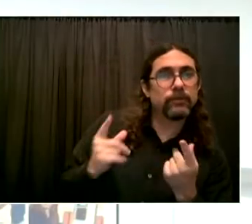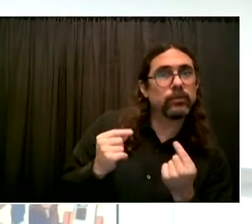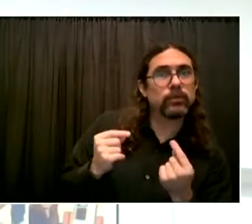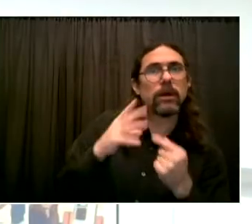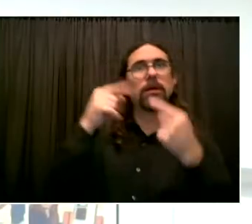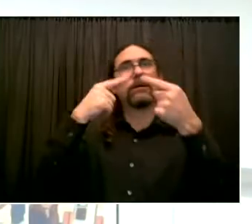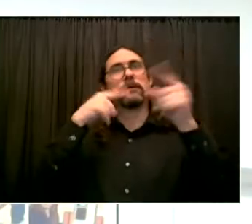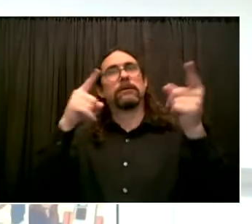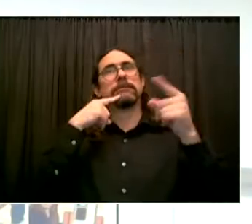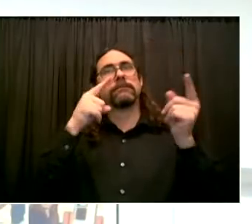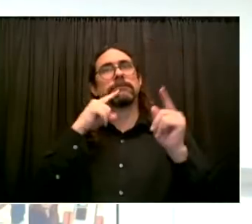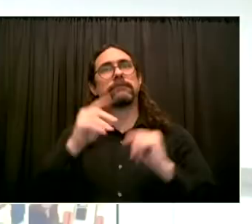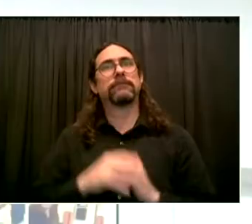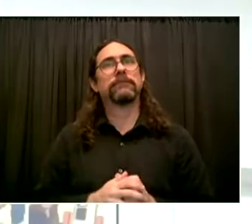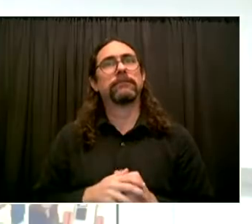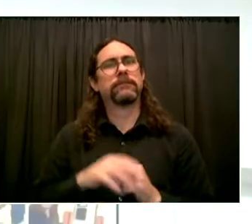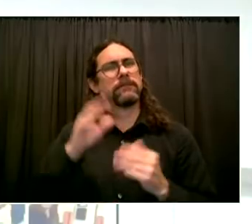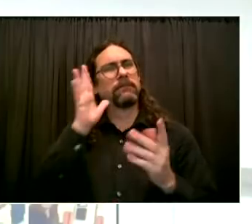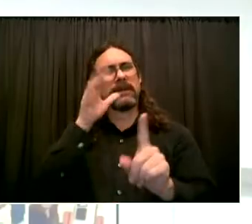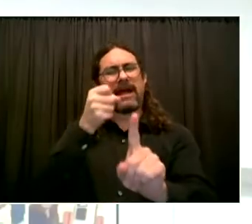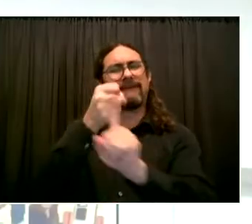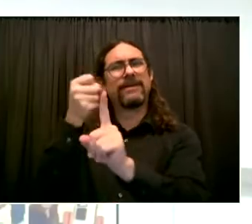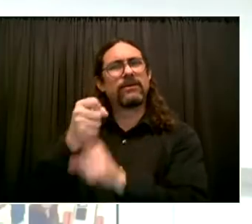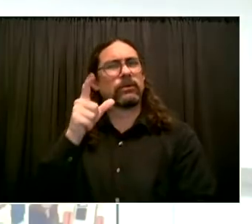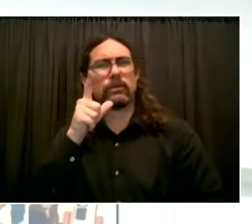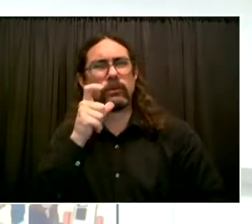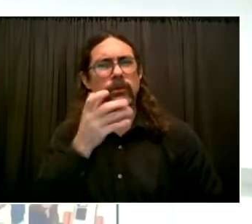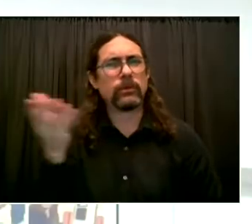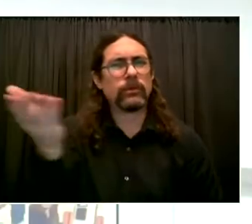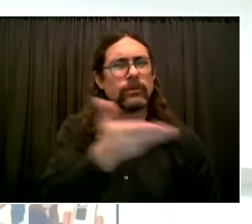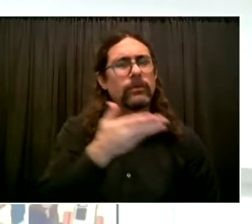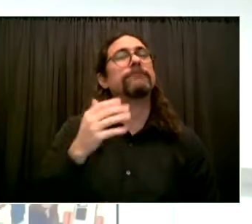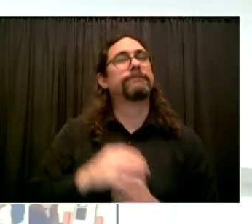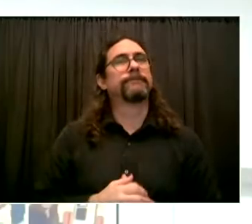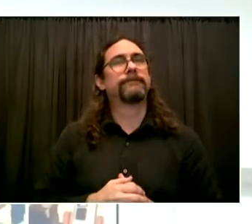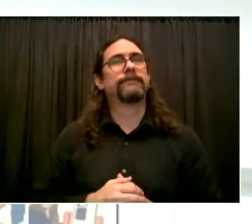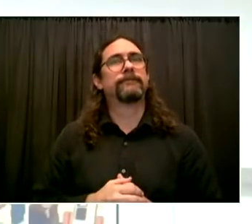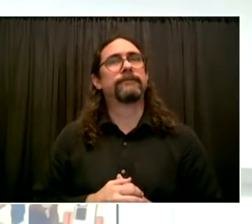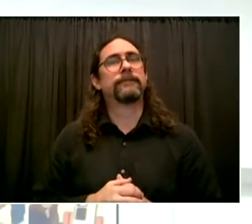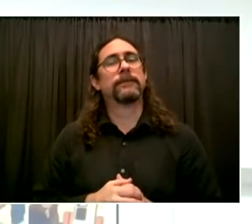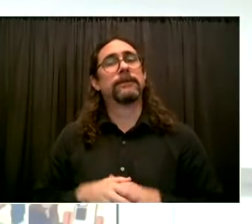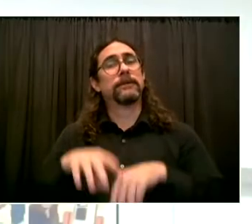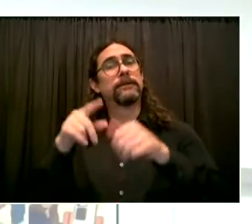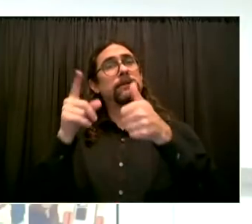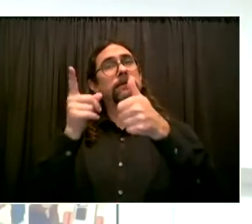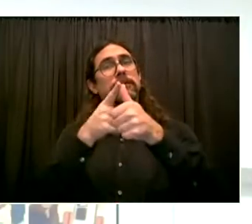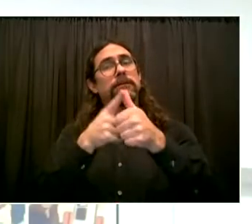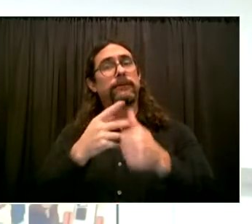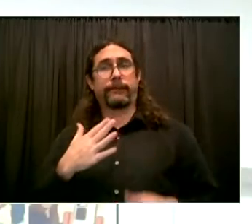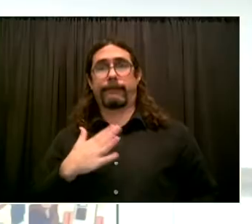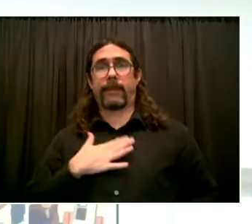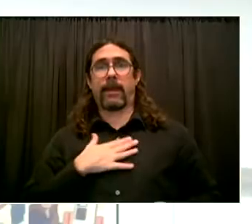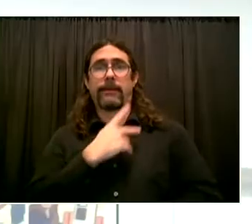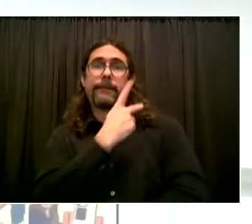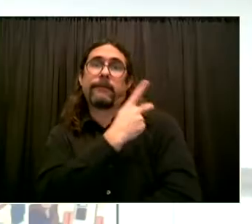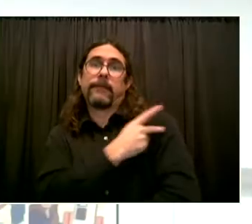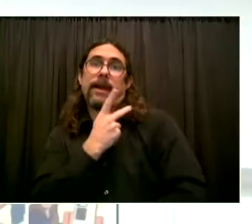ANNOUNCED TODAY WE HAVE A FEW GROUPS OF NEW YORKERS IN MINE. I THOUGHT ABOUT MY PATIENT S,SO